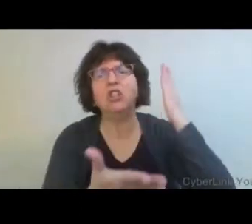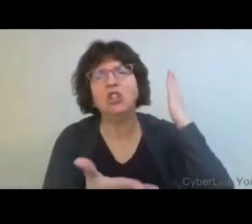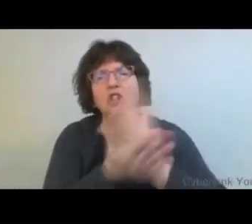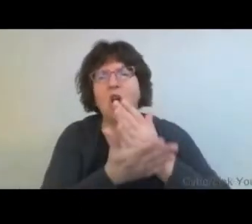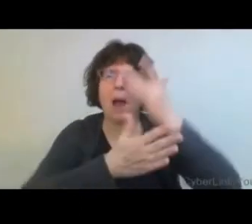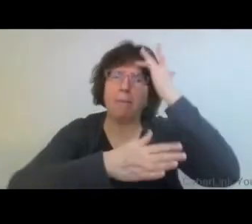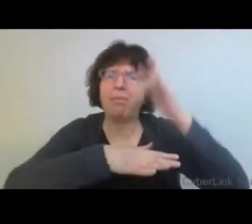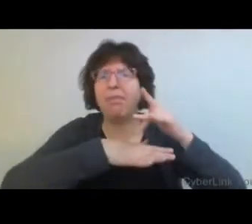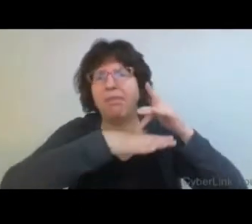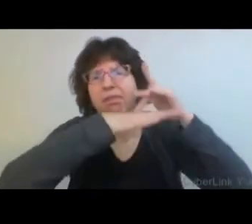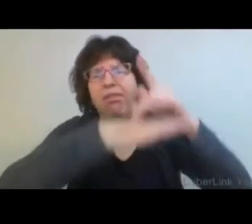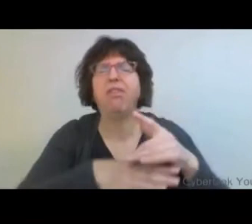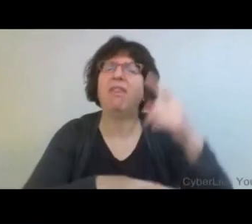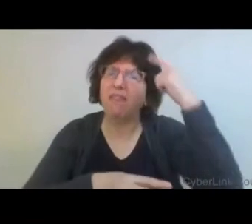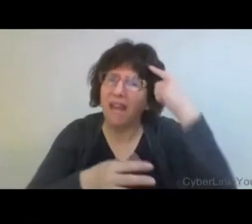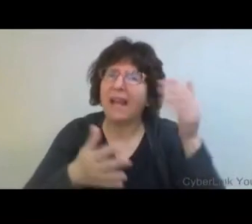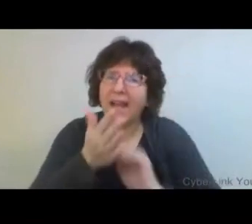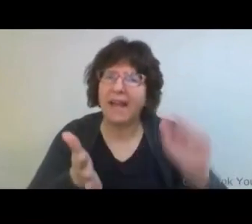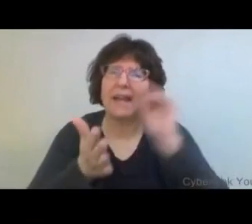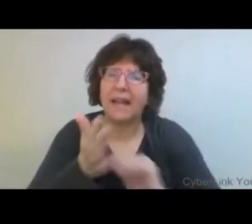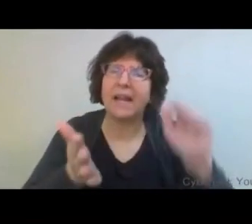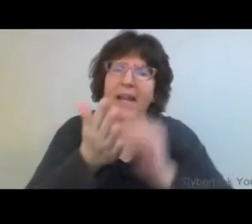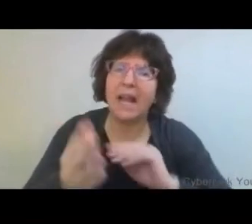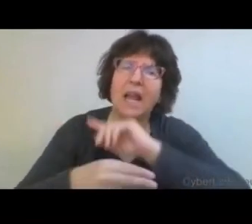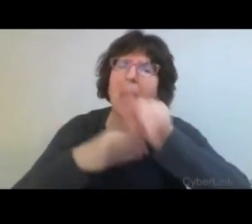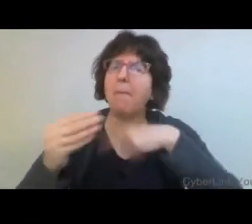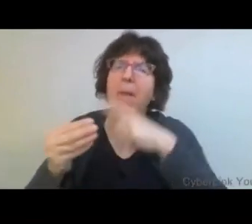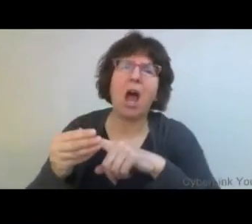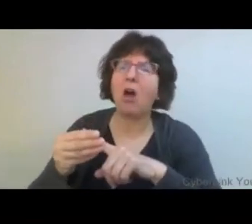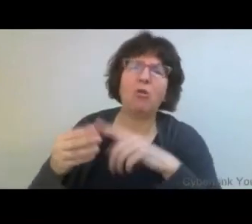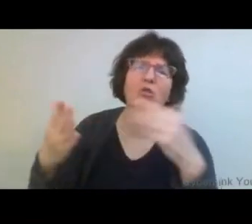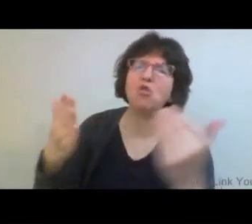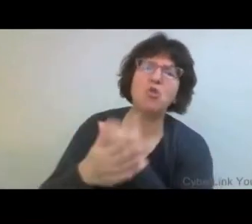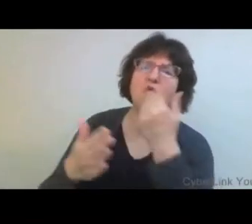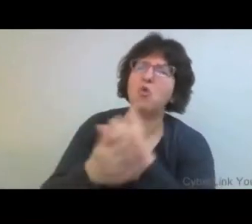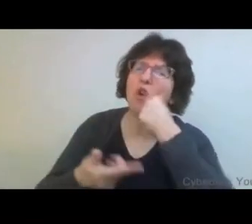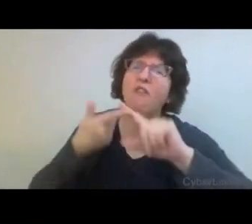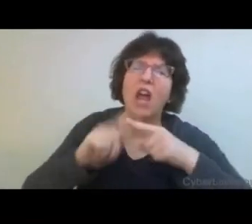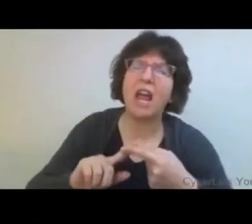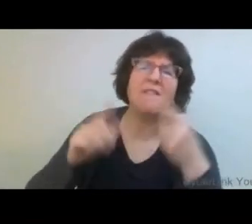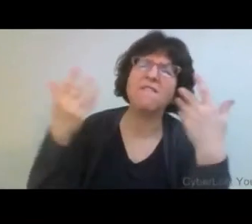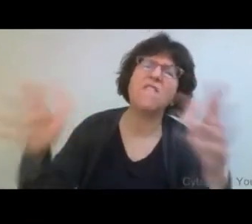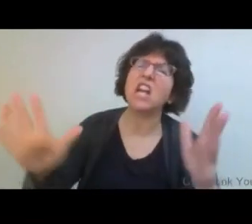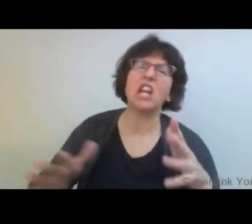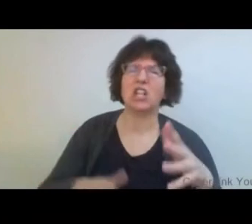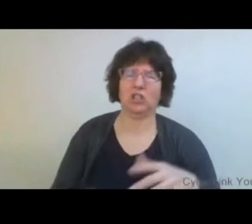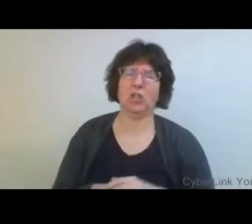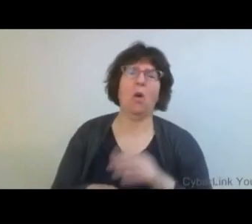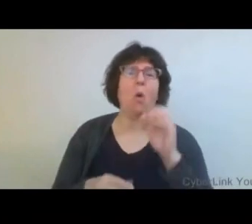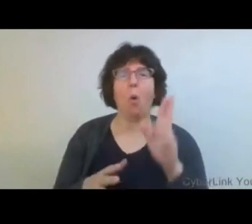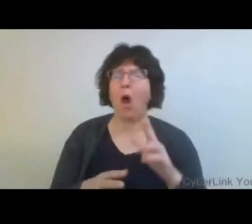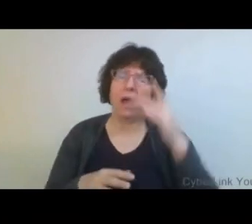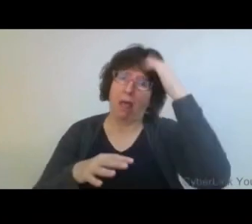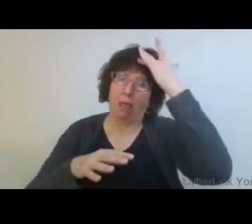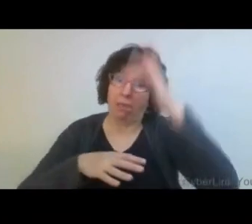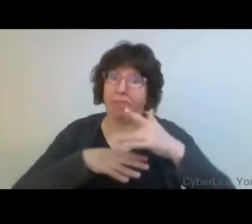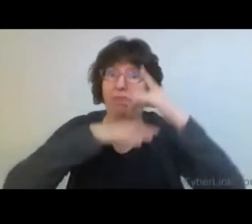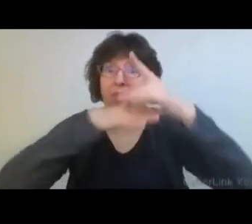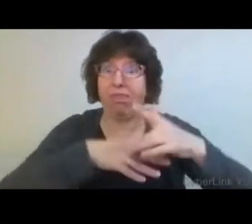Perhaps you have some problem or some worry or something else that you've been thinking about a lot. A new girlfriend!?